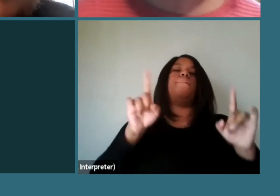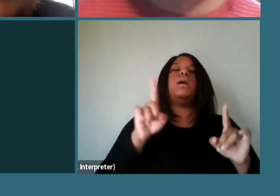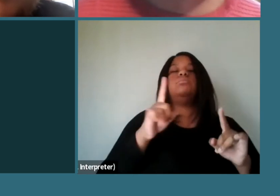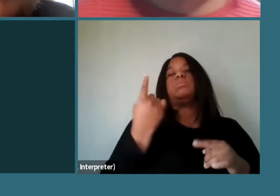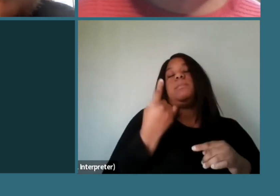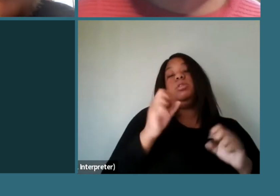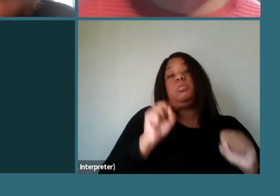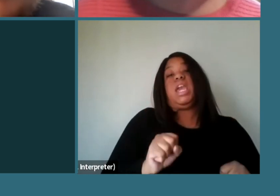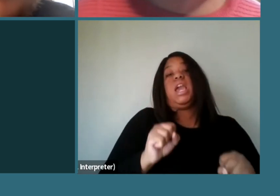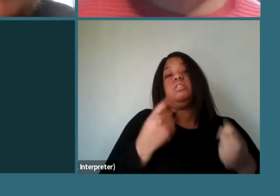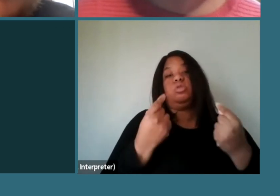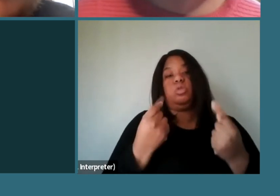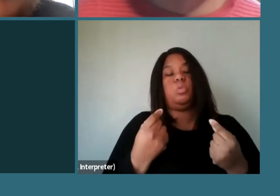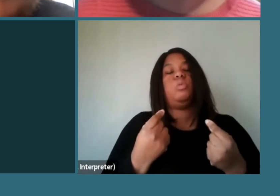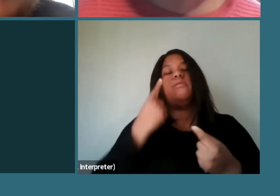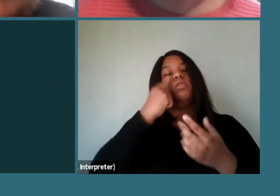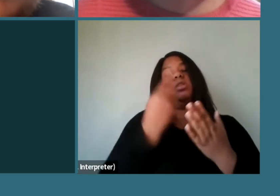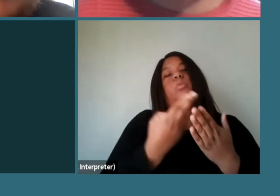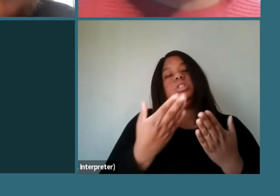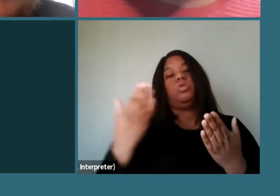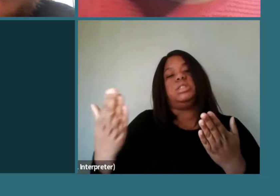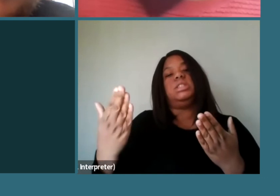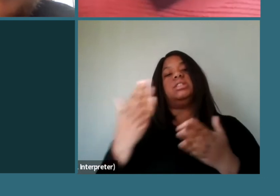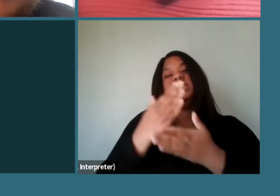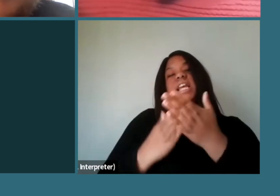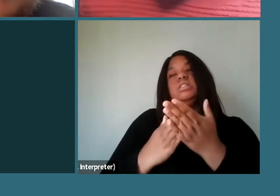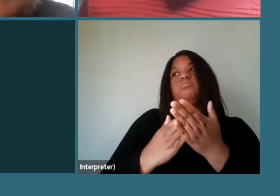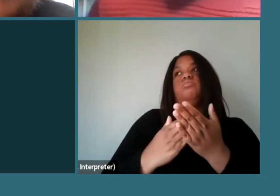It's in the resources section of the Alt Text As Poetry website.